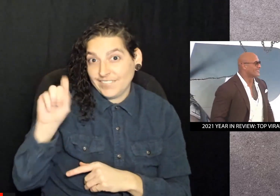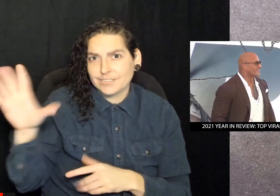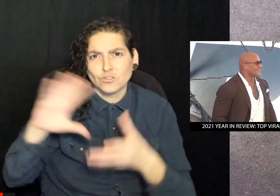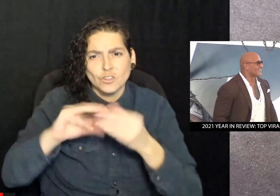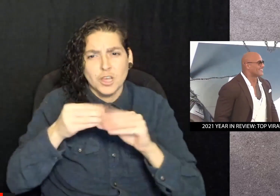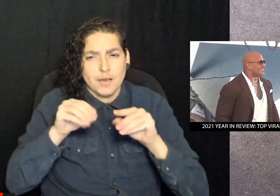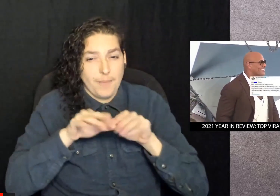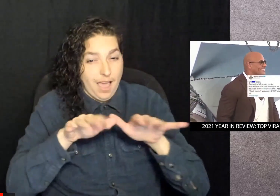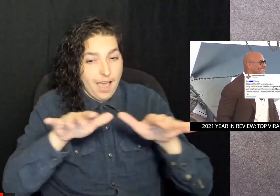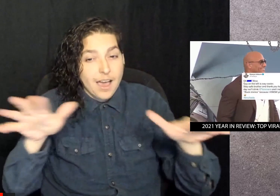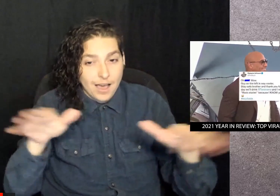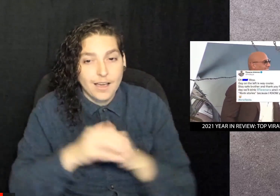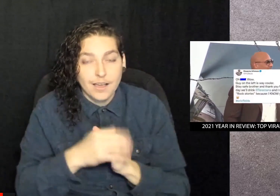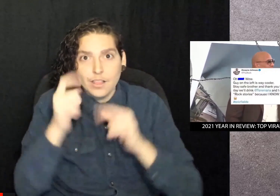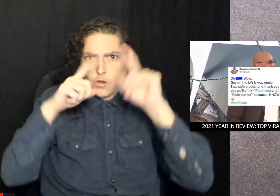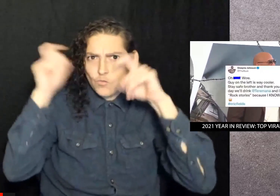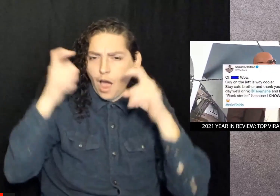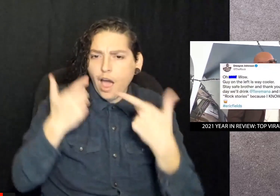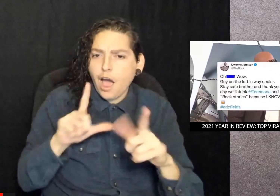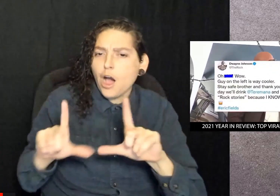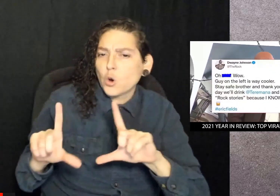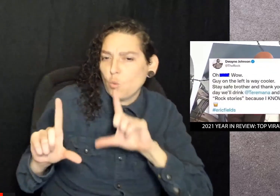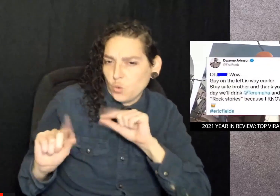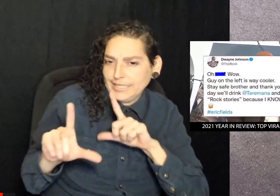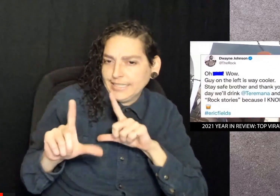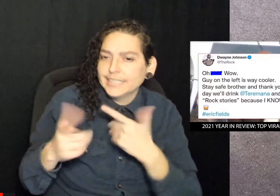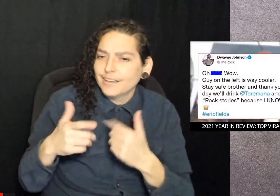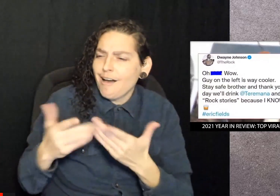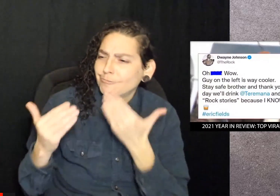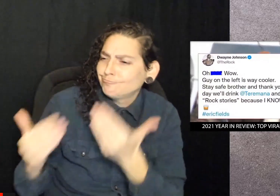after Lieutenant Eric Fields' story went viral The Rock took to Twitter